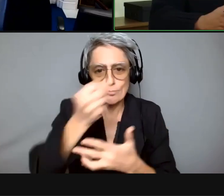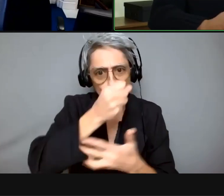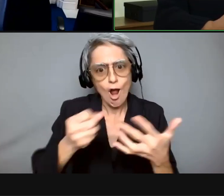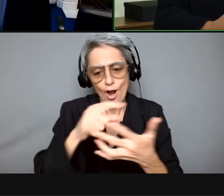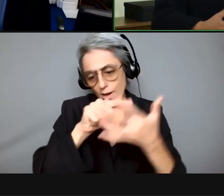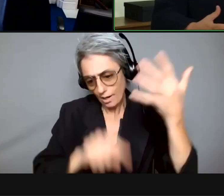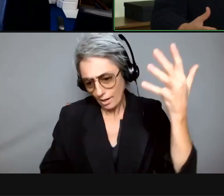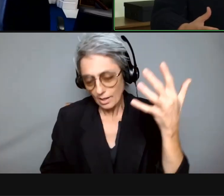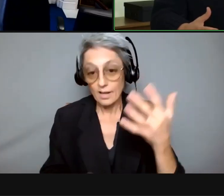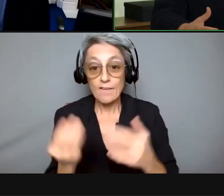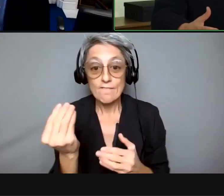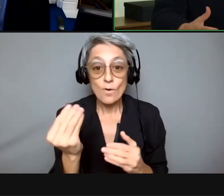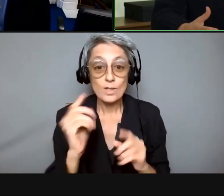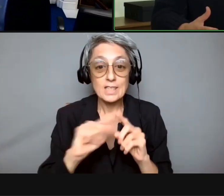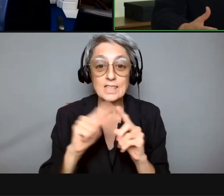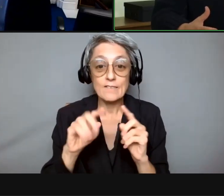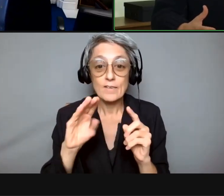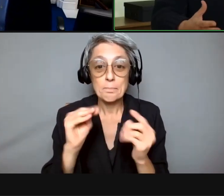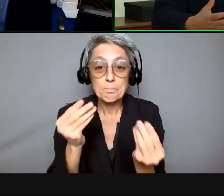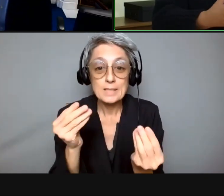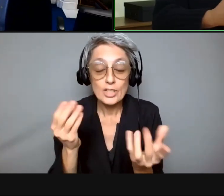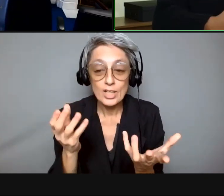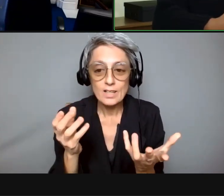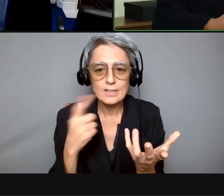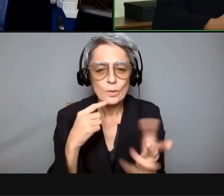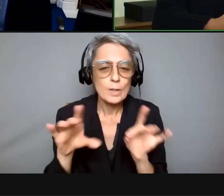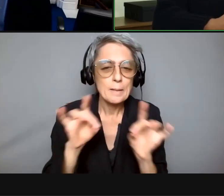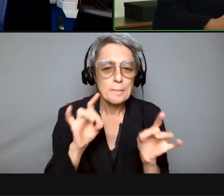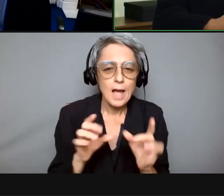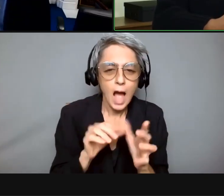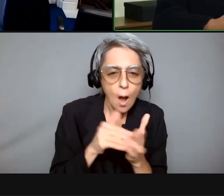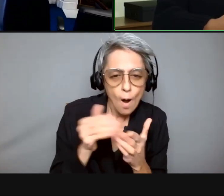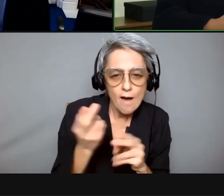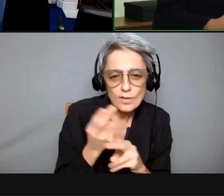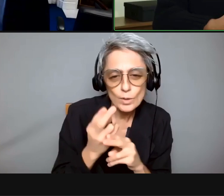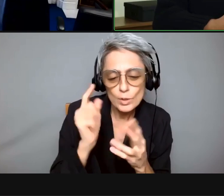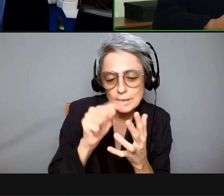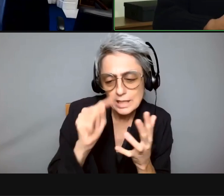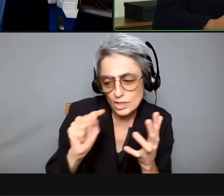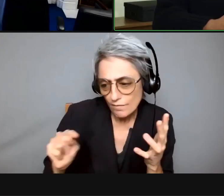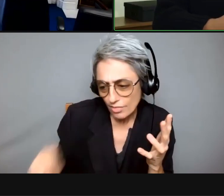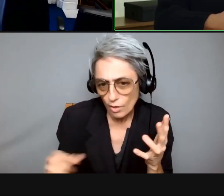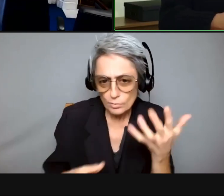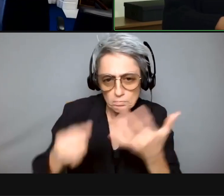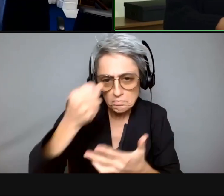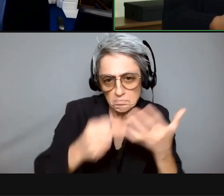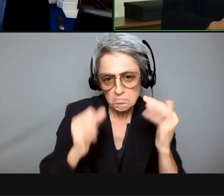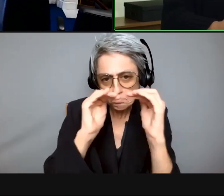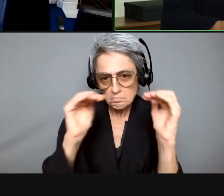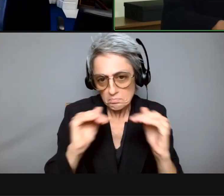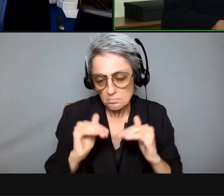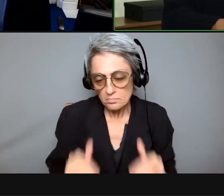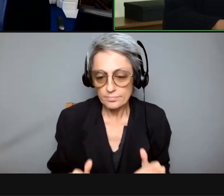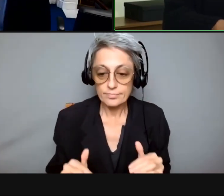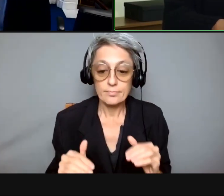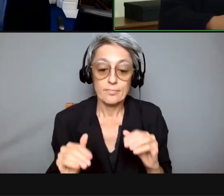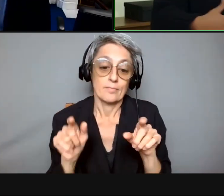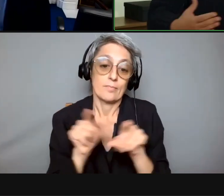based on how much of them we use in our products, also whether or not there are any concerns, as I mentioned, rare earth,